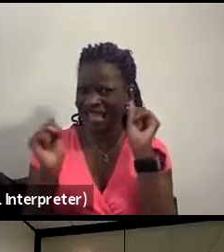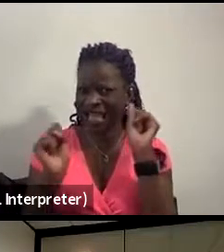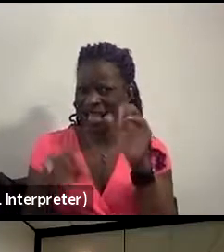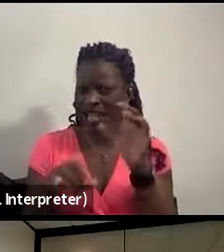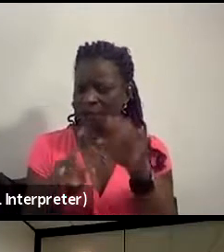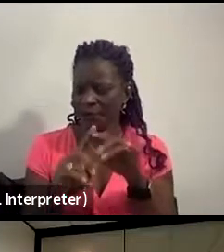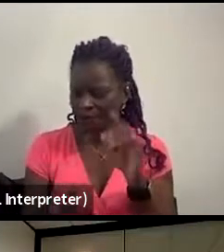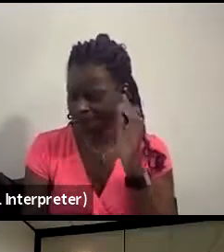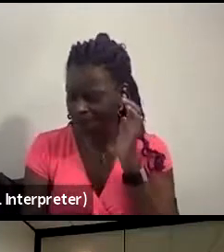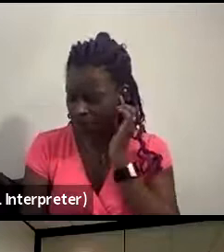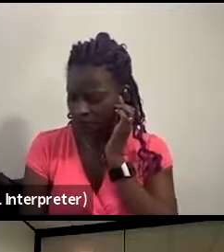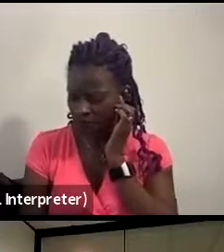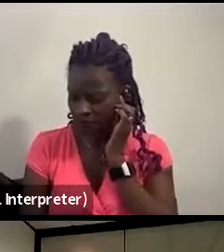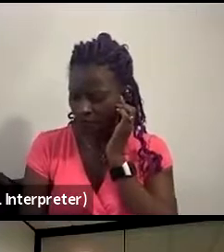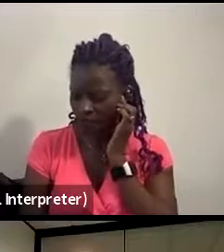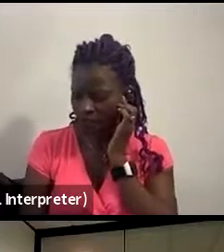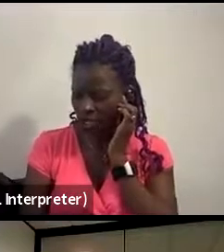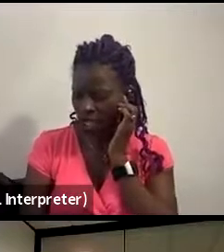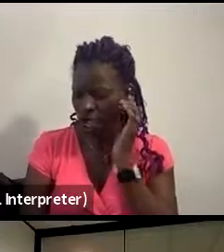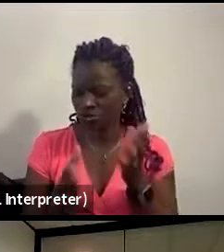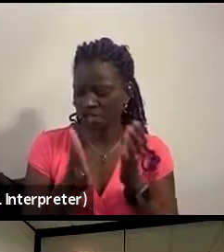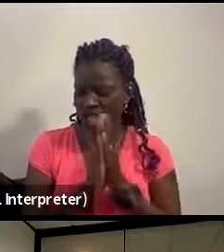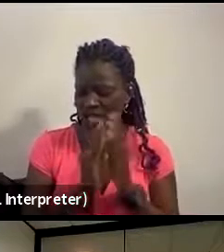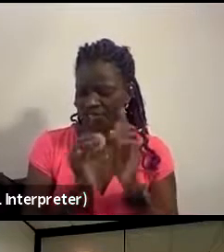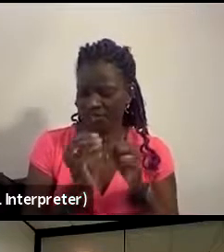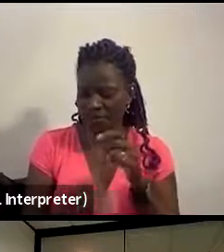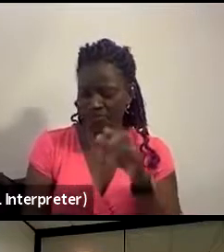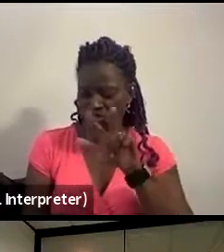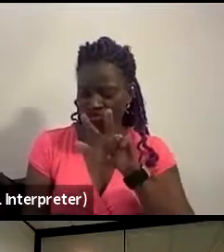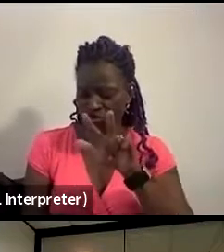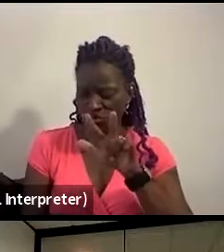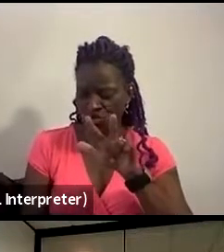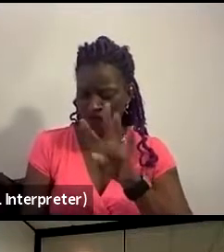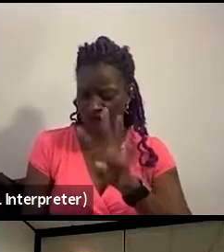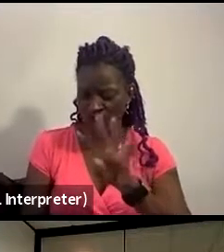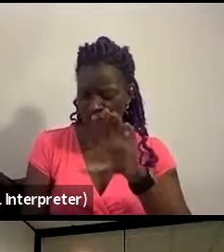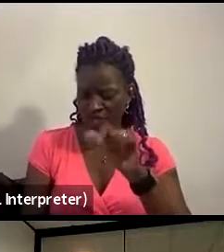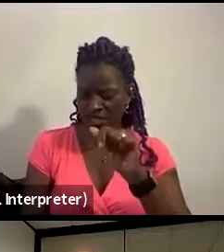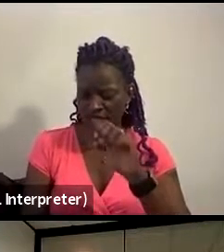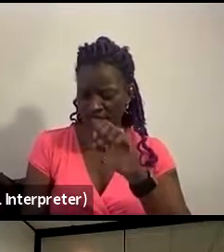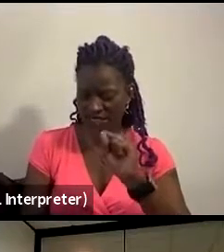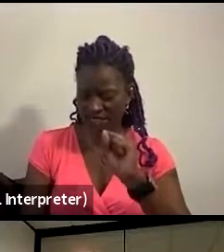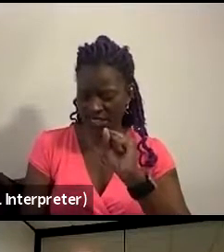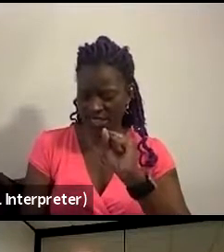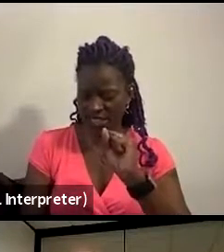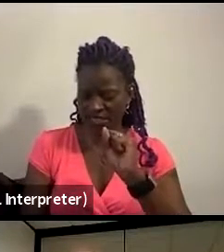the thirty four cases of hospitalization that the news thing mentioned about